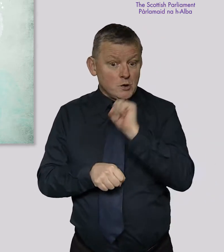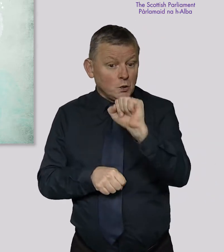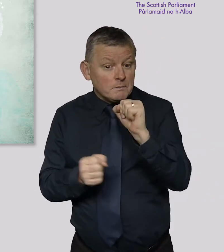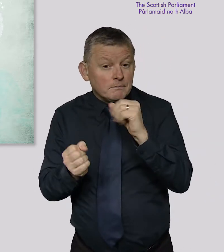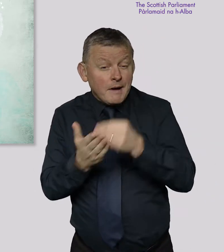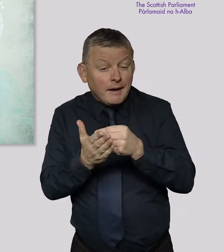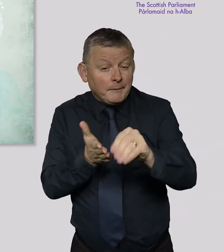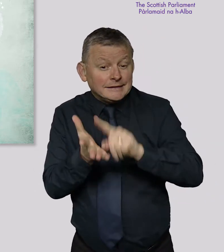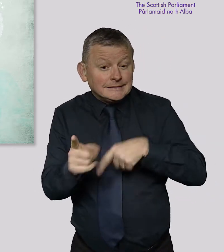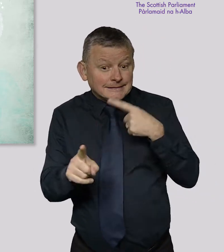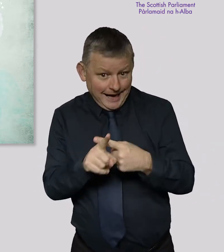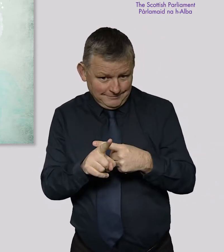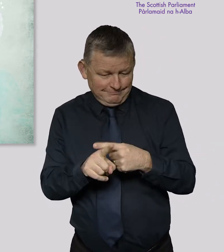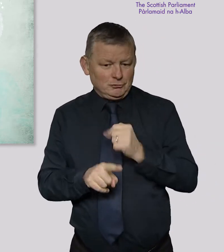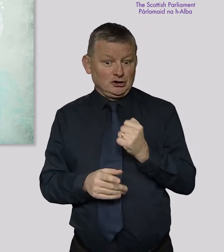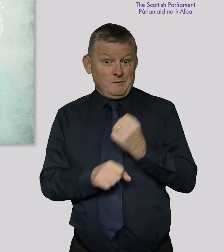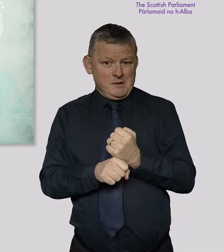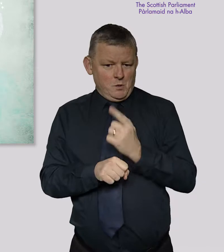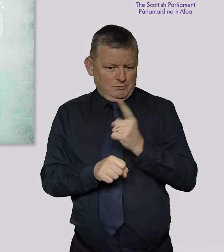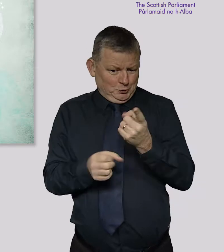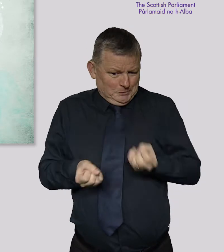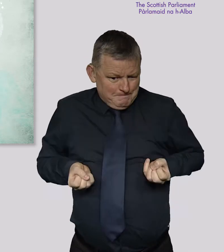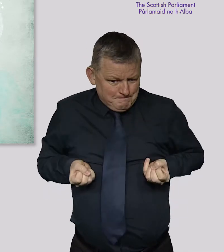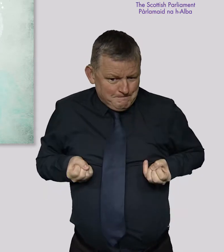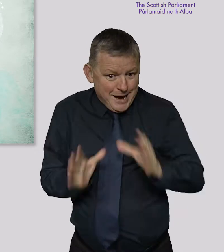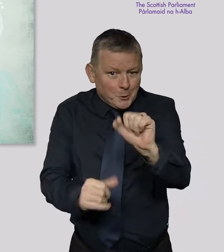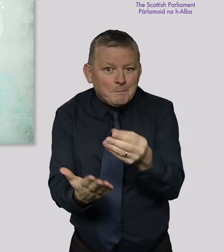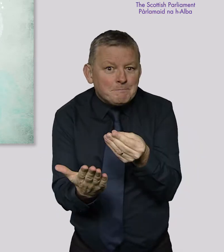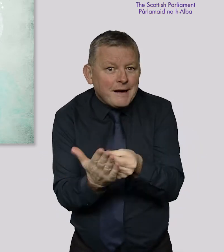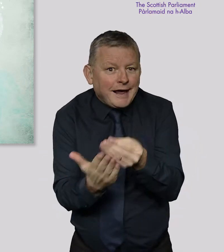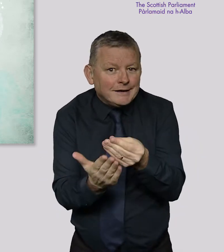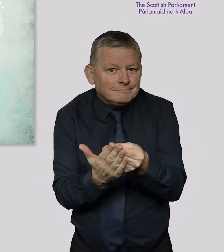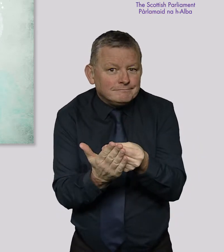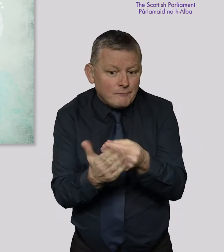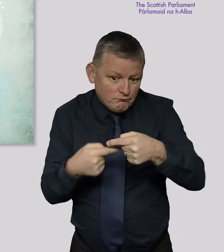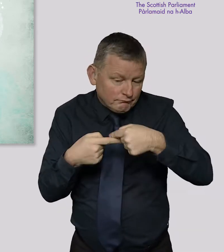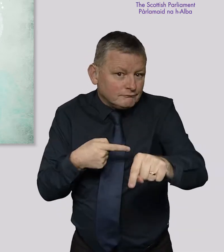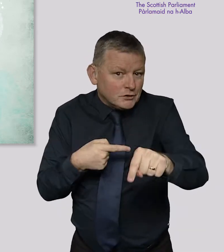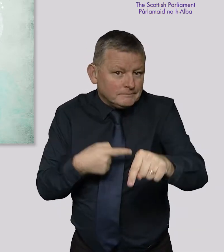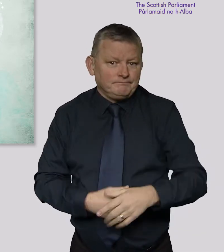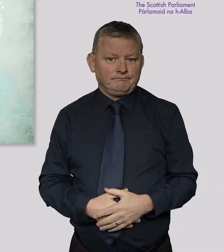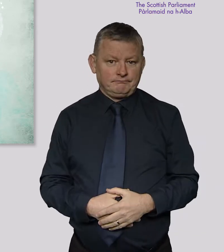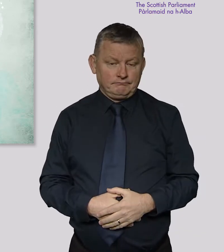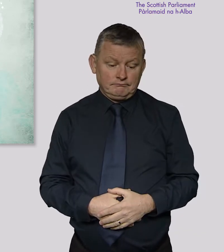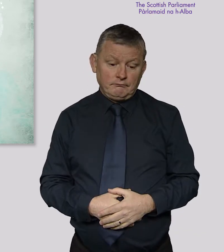should spend YOUR money in the coming year.